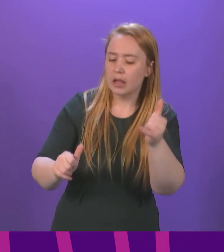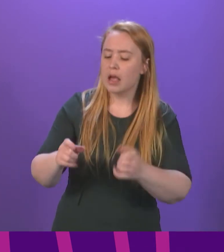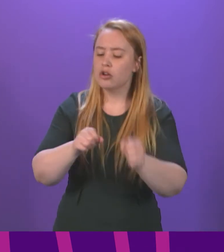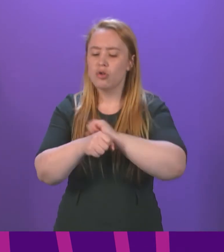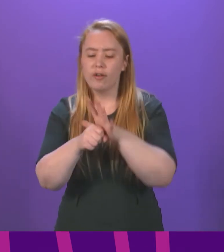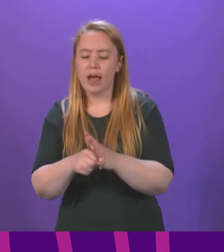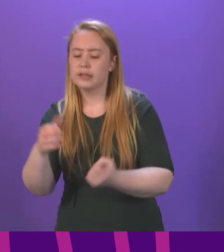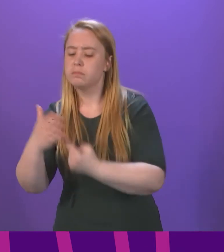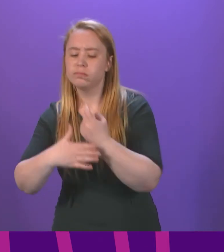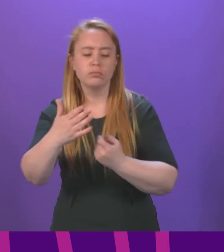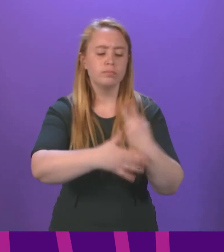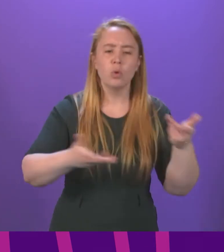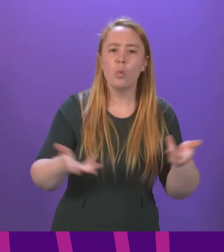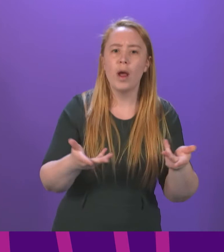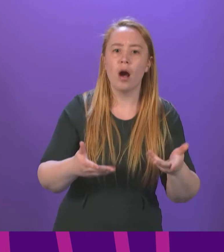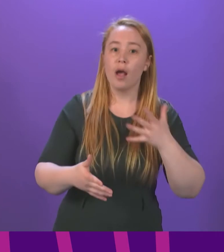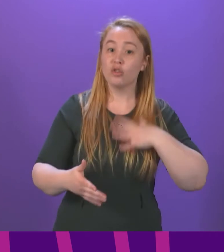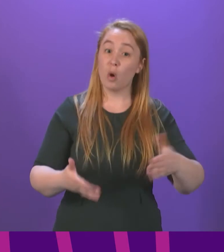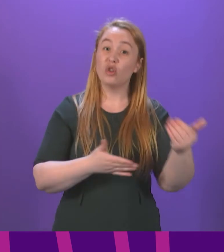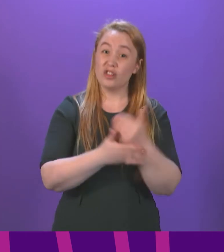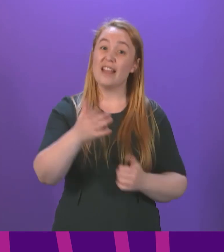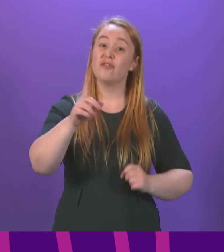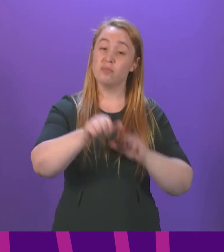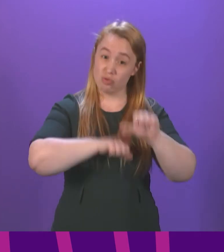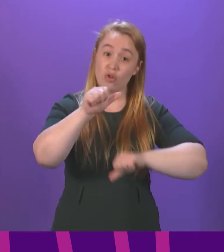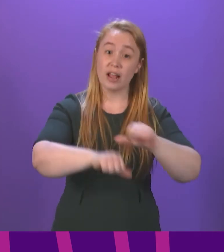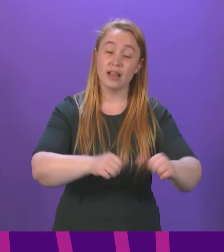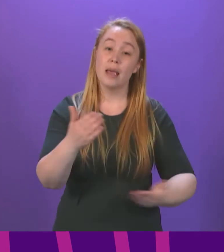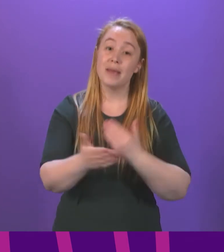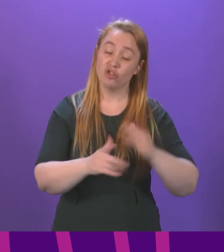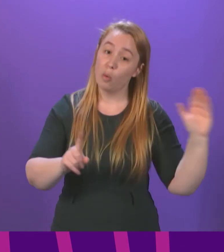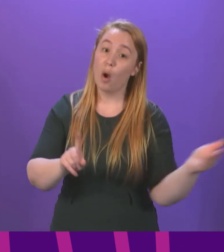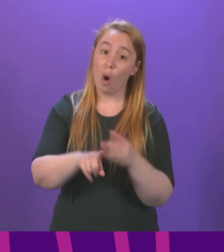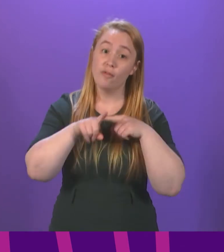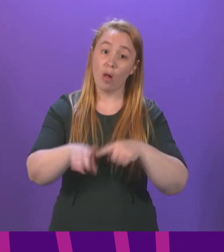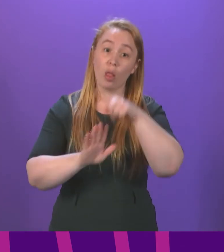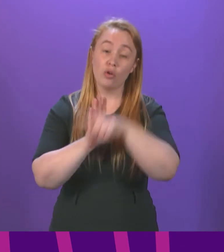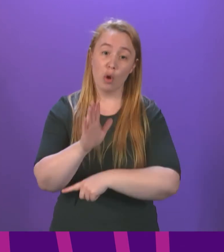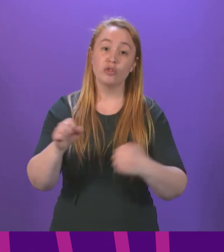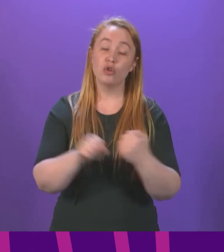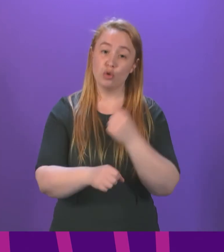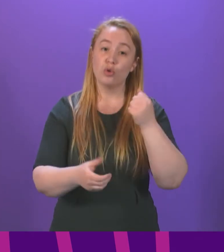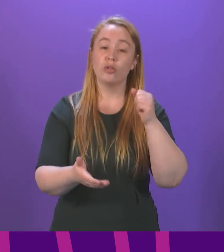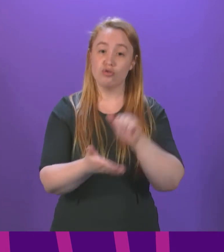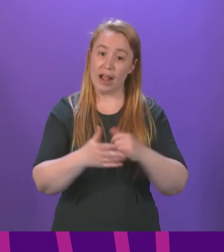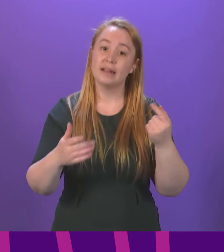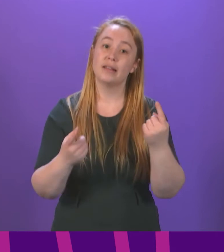to safeguarding the progress that we have made through all our efforts to do the right thing and adhere to the protective measures that are in place and through the success